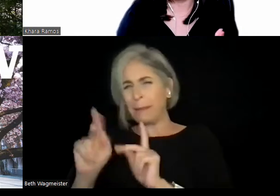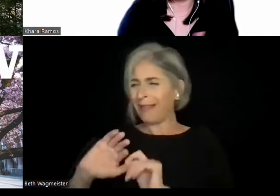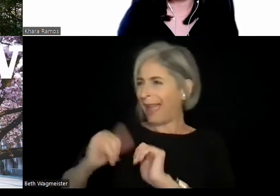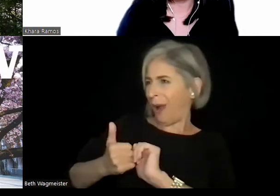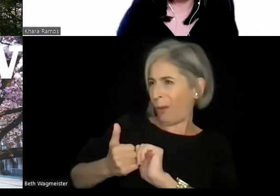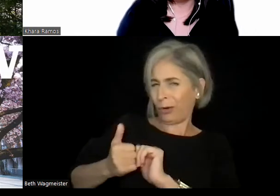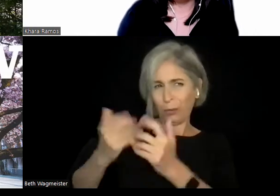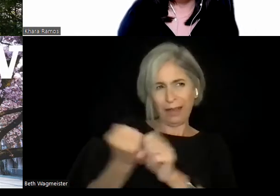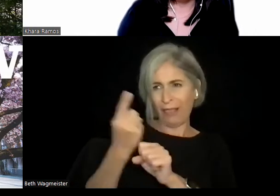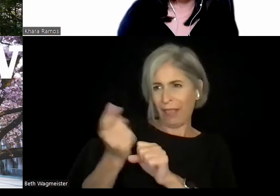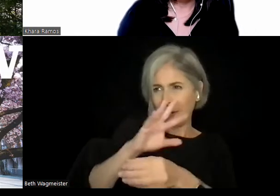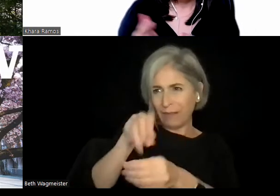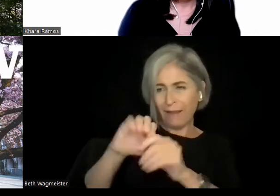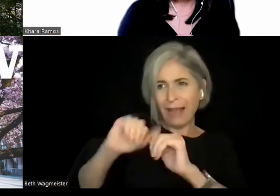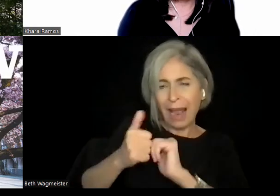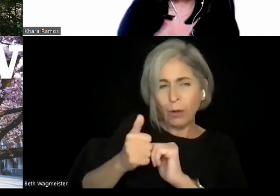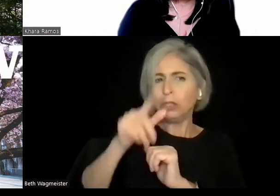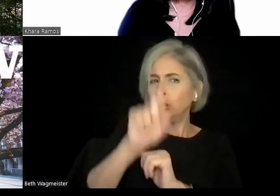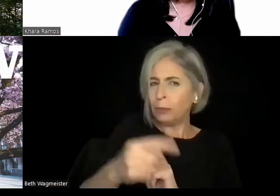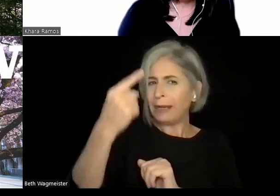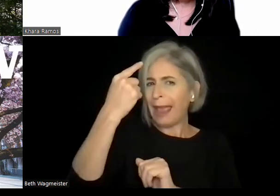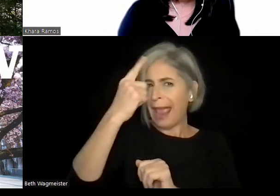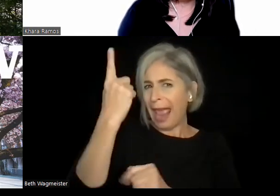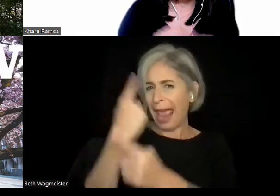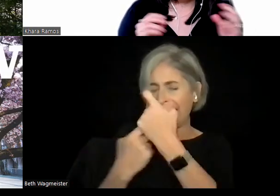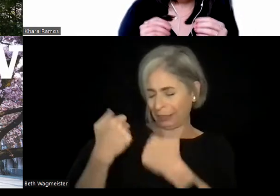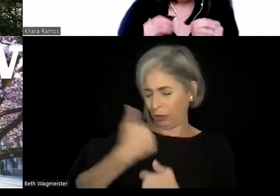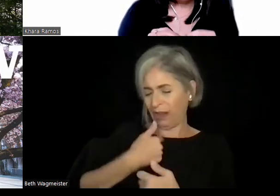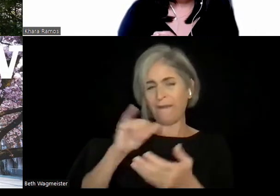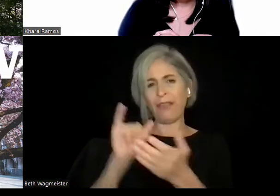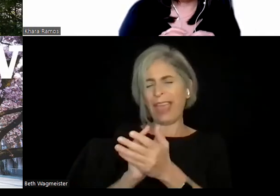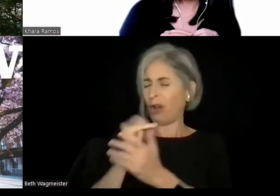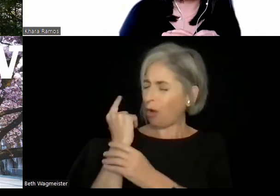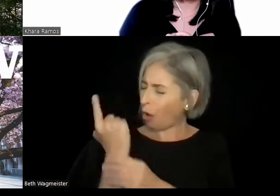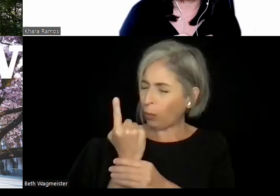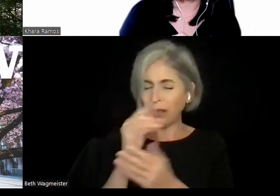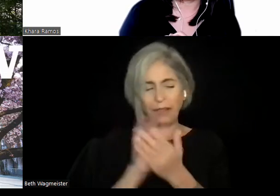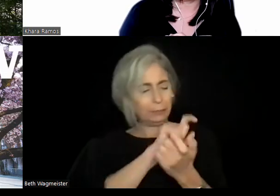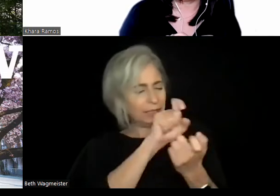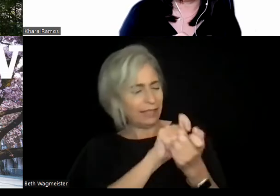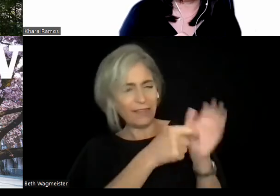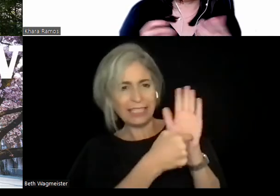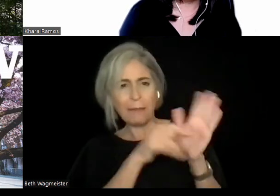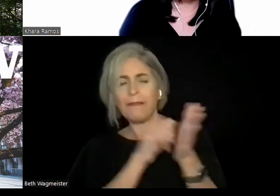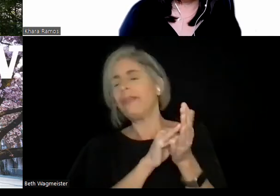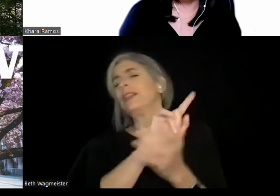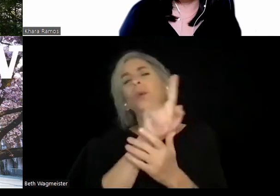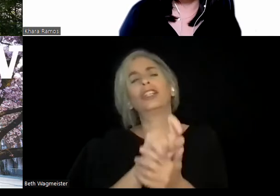not included in the room, at the table, how do we get those people I think is something that everybody who is doing science can ask themselves.